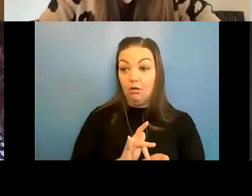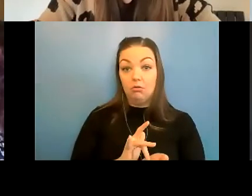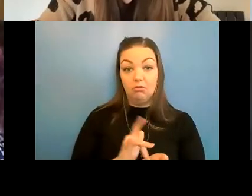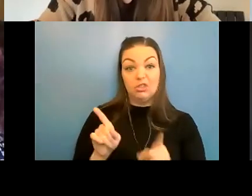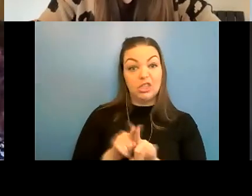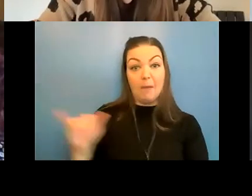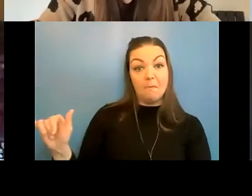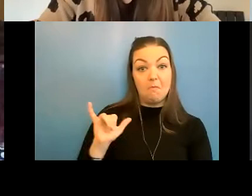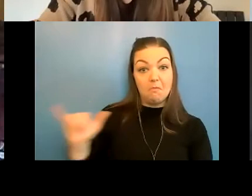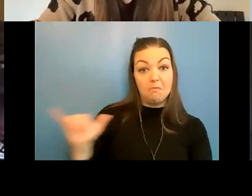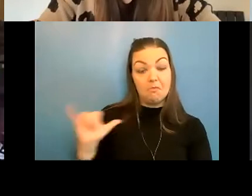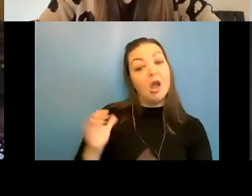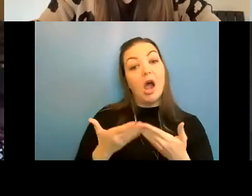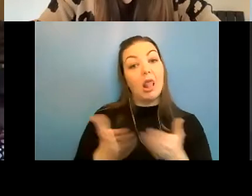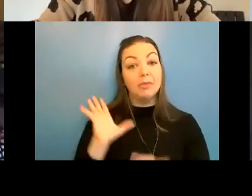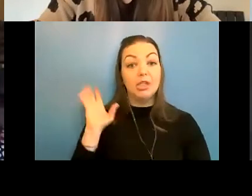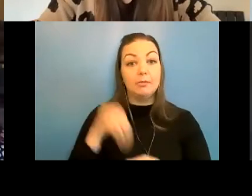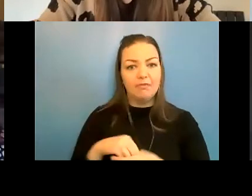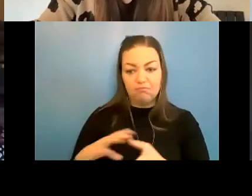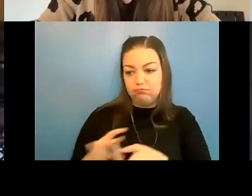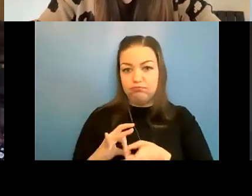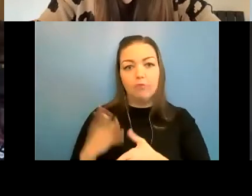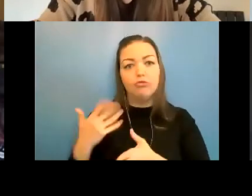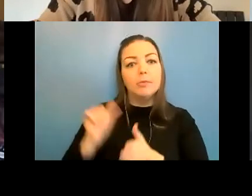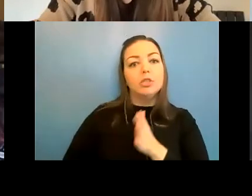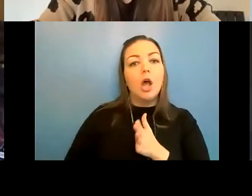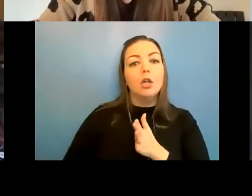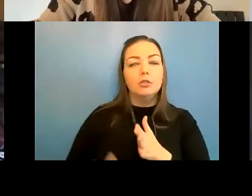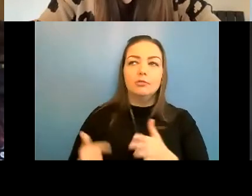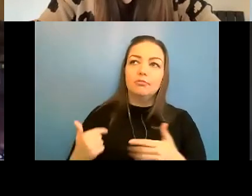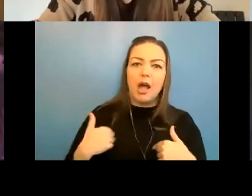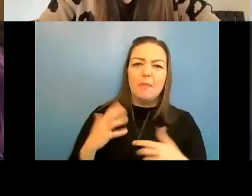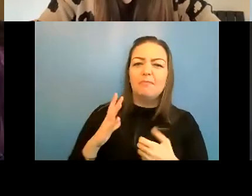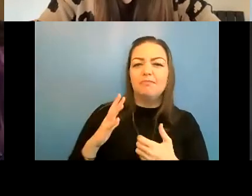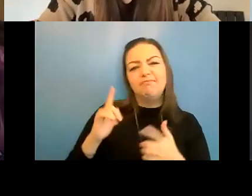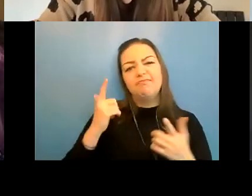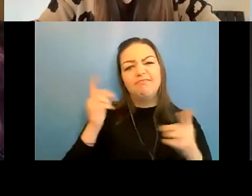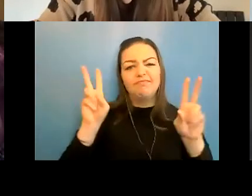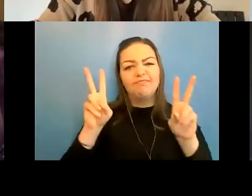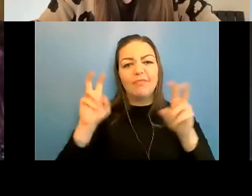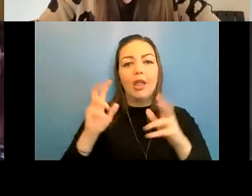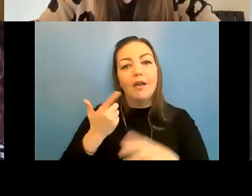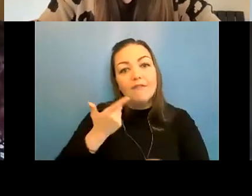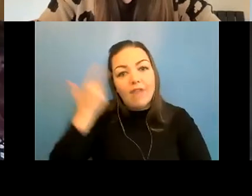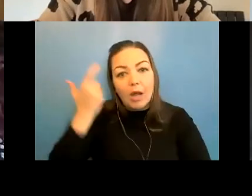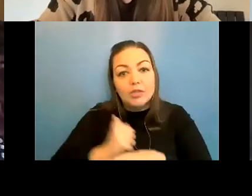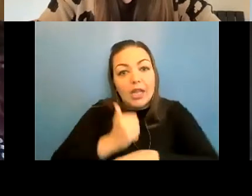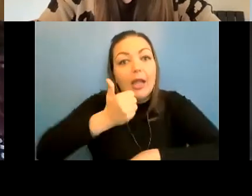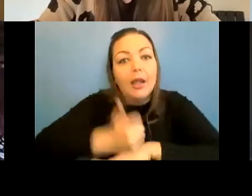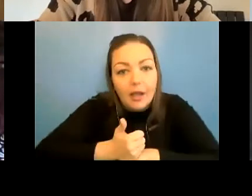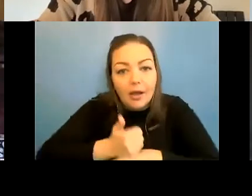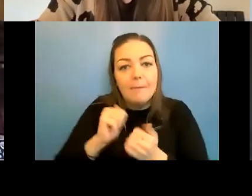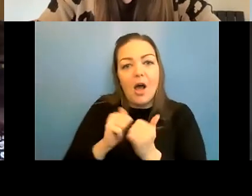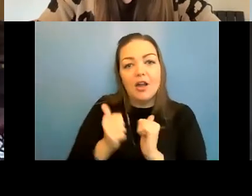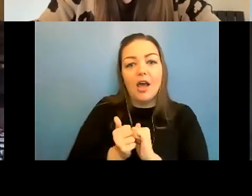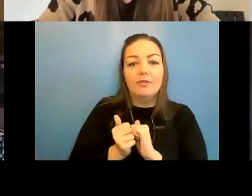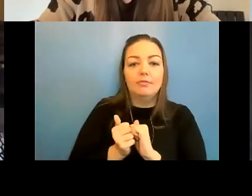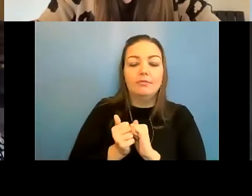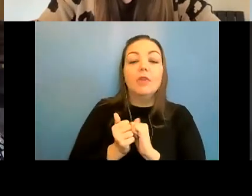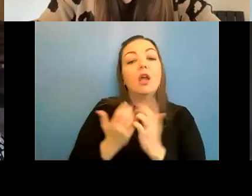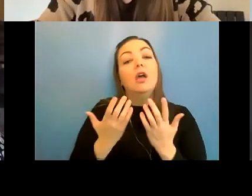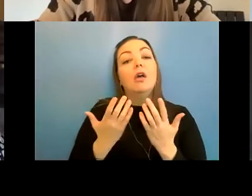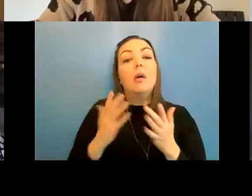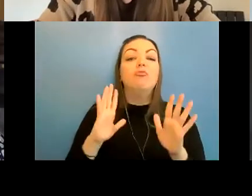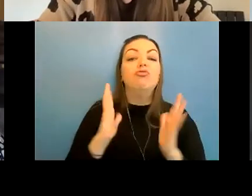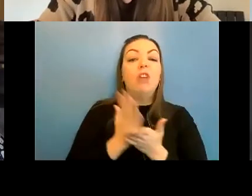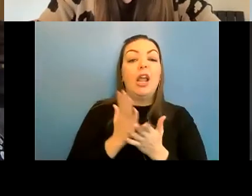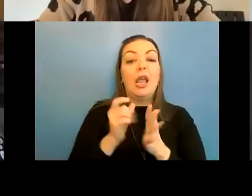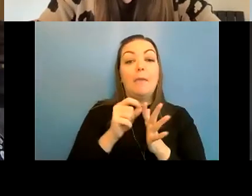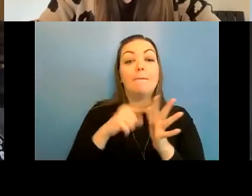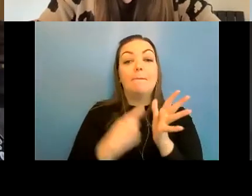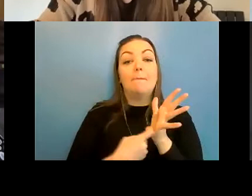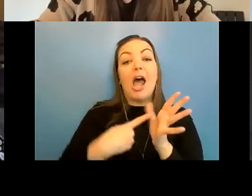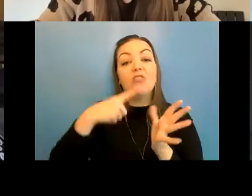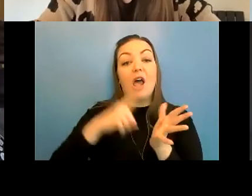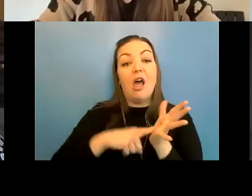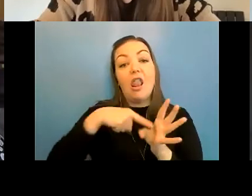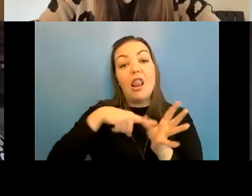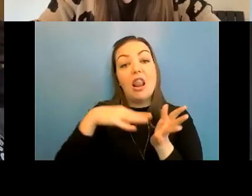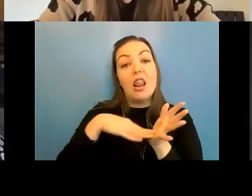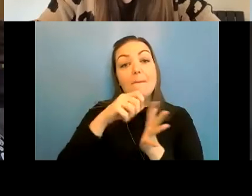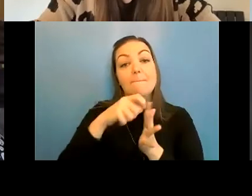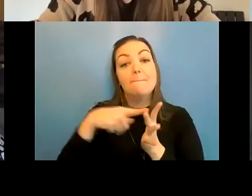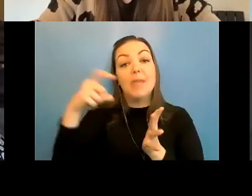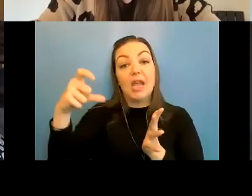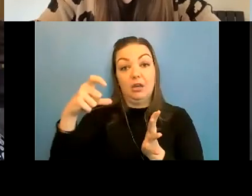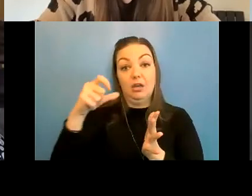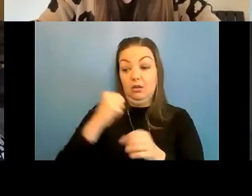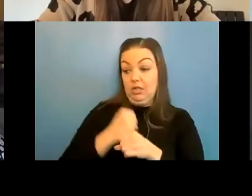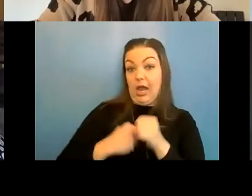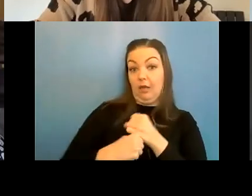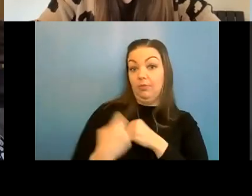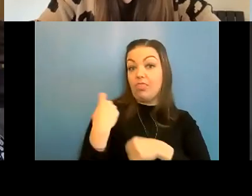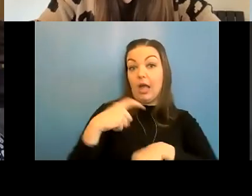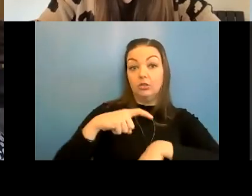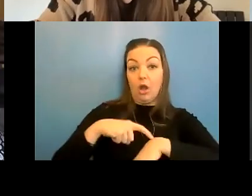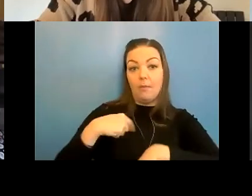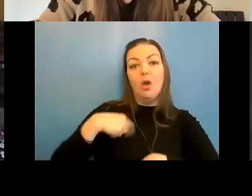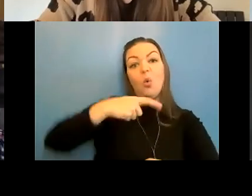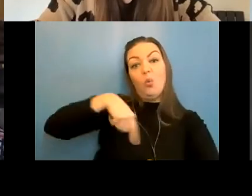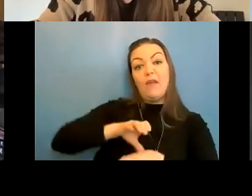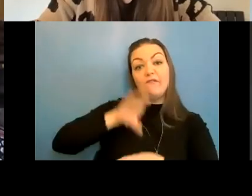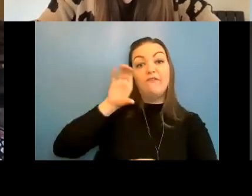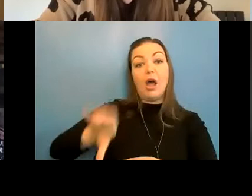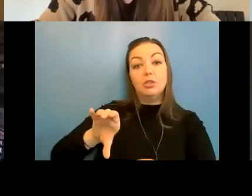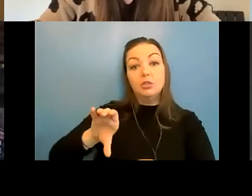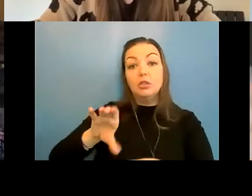the days. So yes, like Southbank Centre, we have been in it since the beginning with Unlimited, one of the founding partners, you might say.